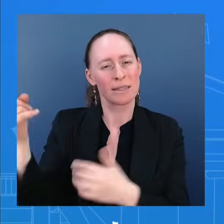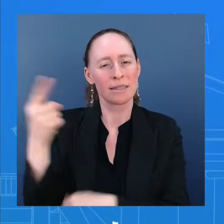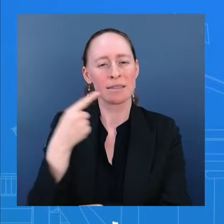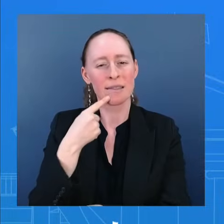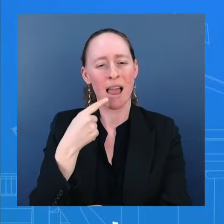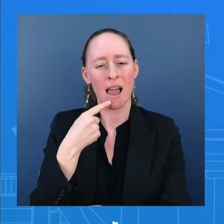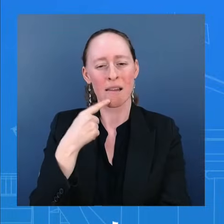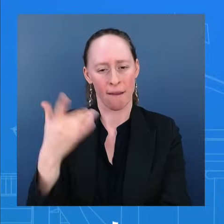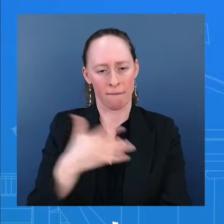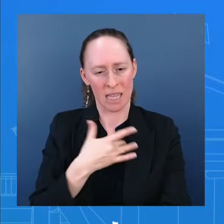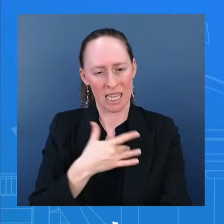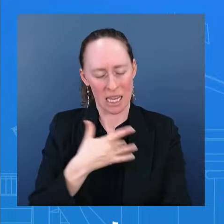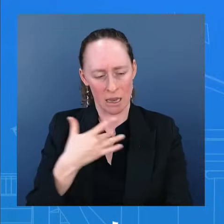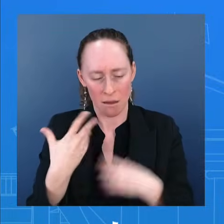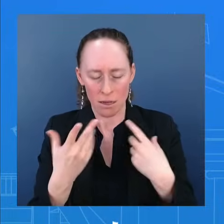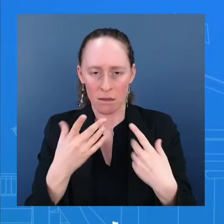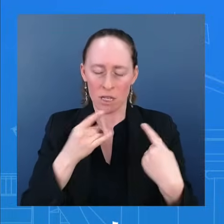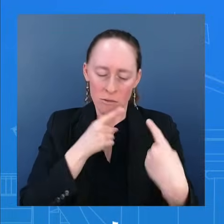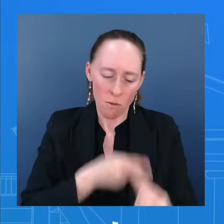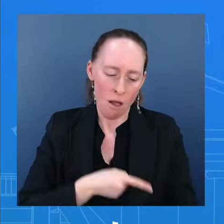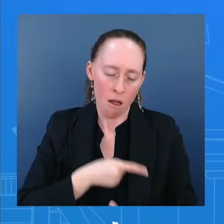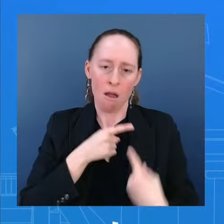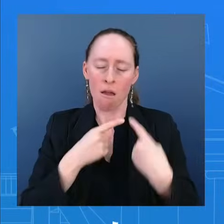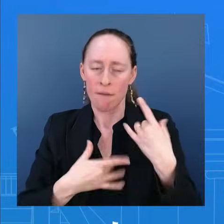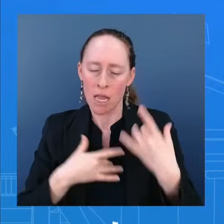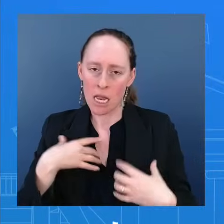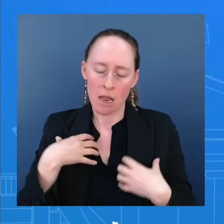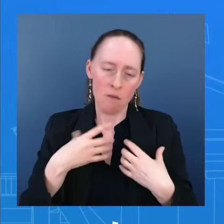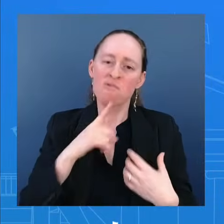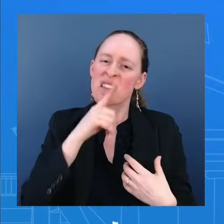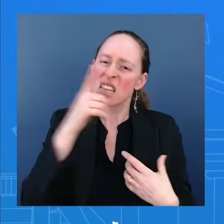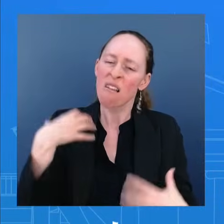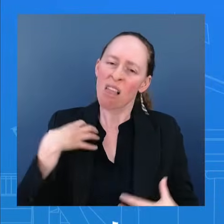and how circumstances did indeed change for him and his view.